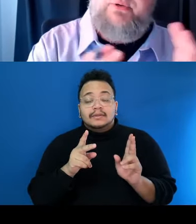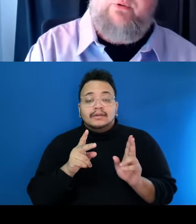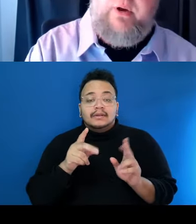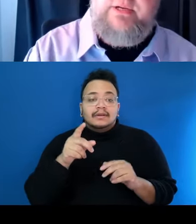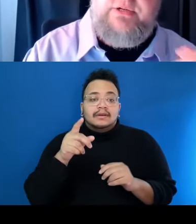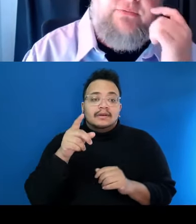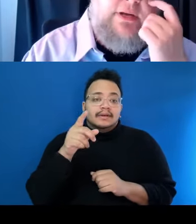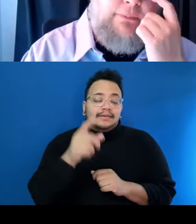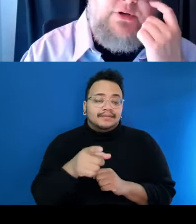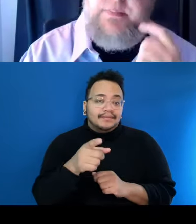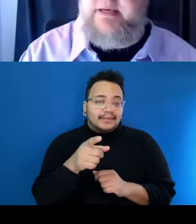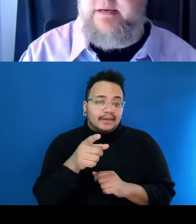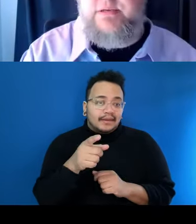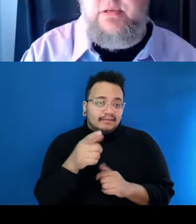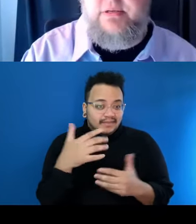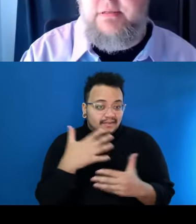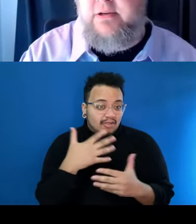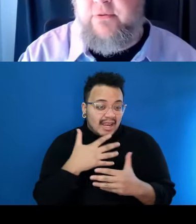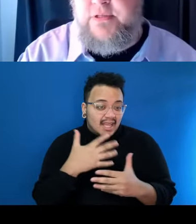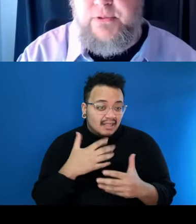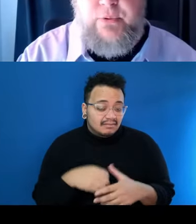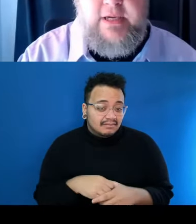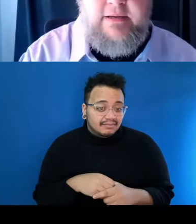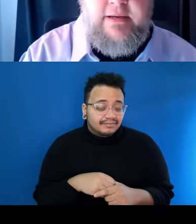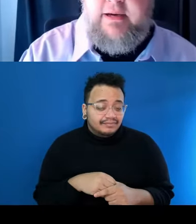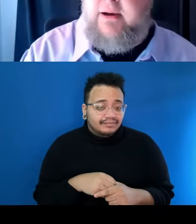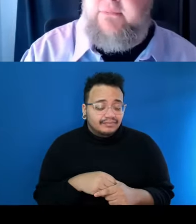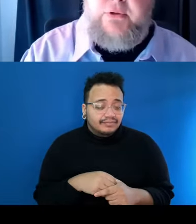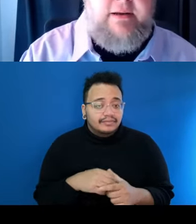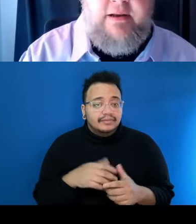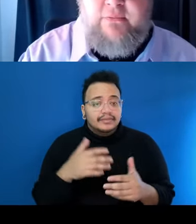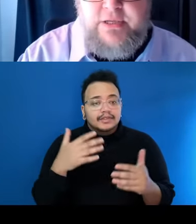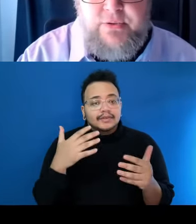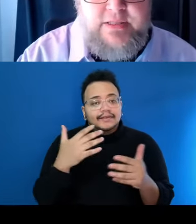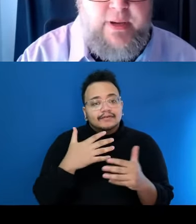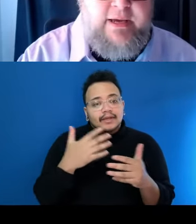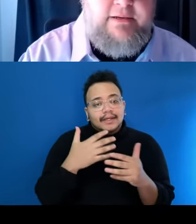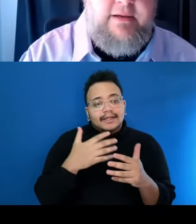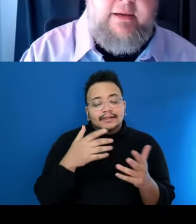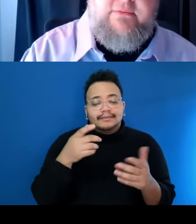I'm showing a range of the numbers, because there's a difference between folks that identify as trans men,